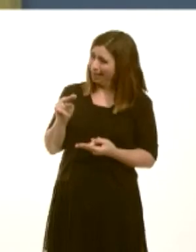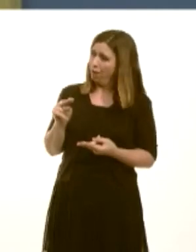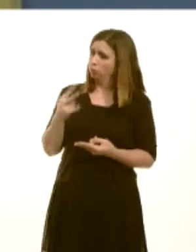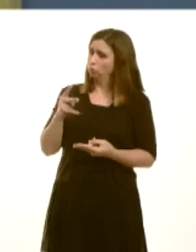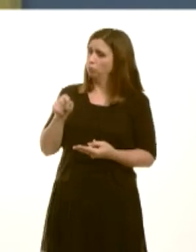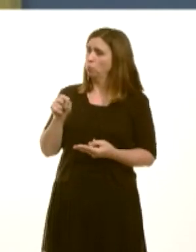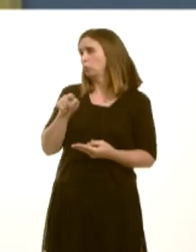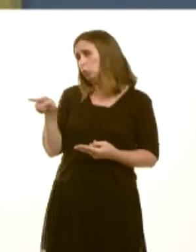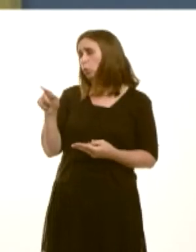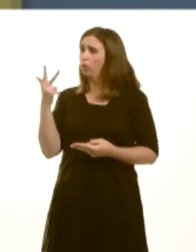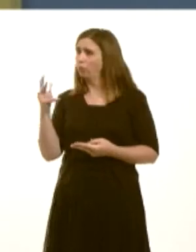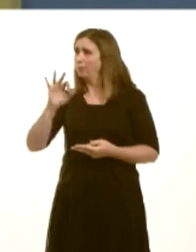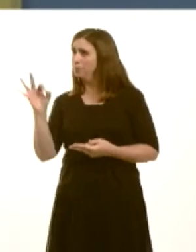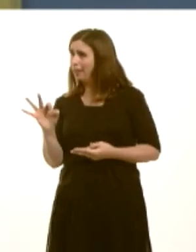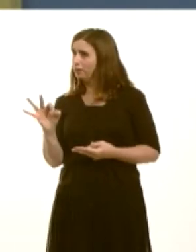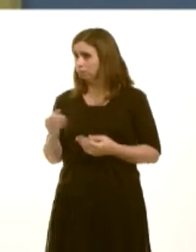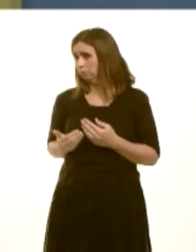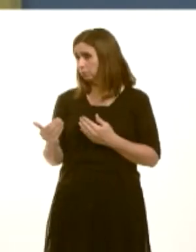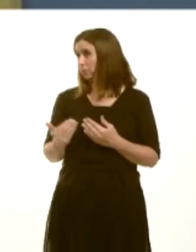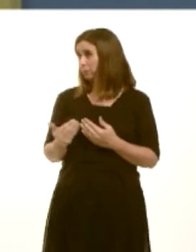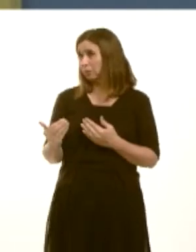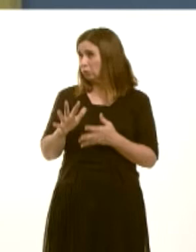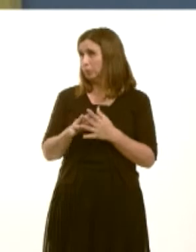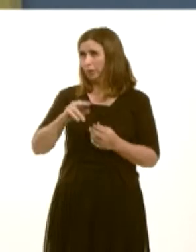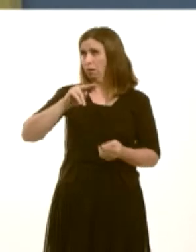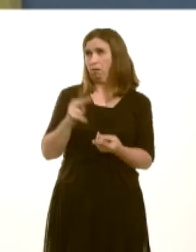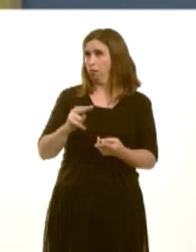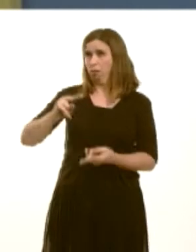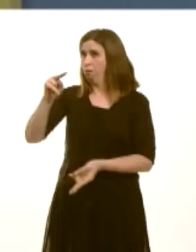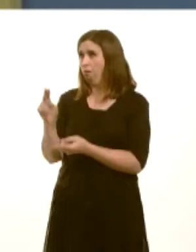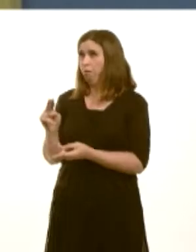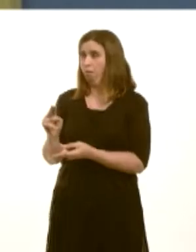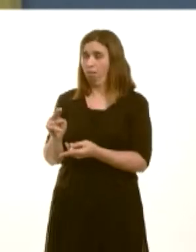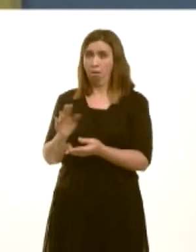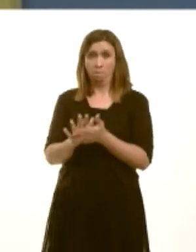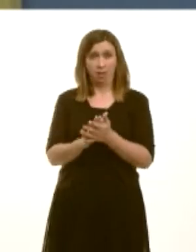in the coming years. Now, I can only begin to imagine the effect and the impact of cuts